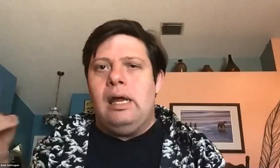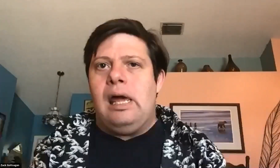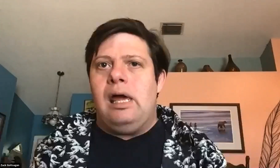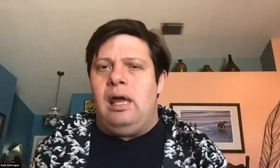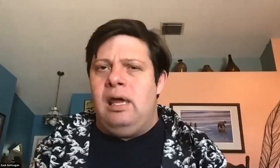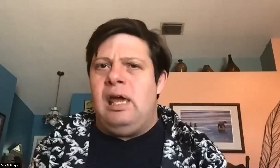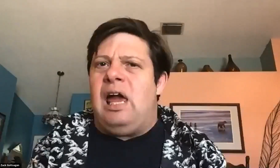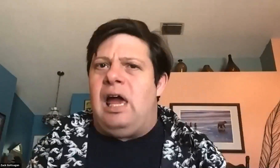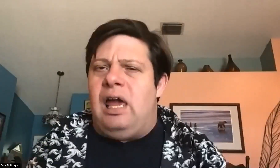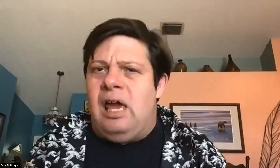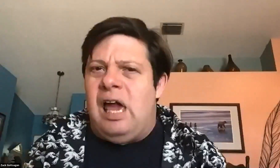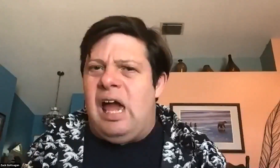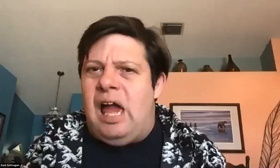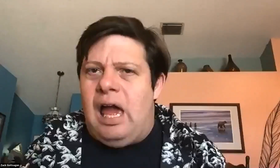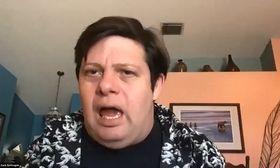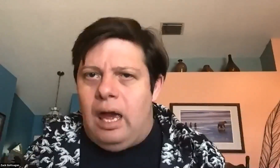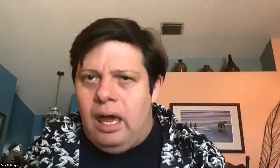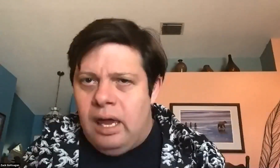time for that -- for me.